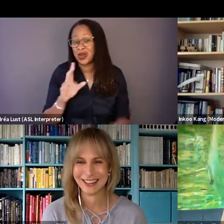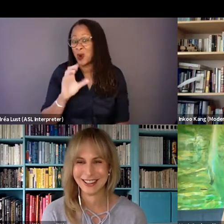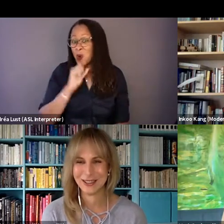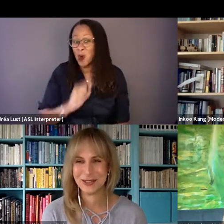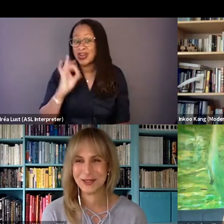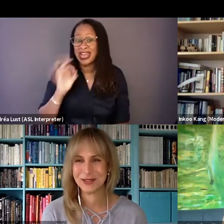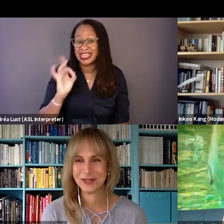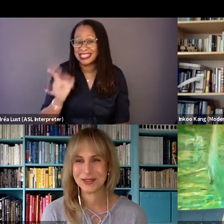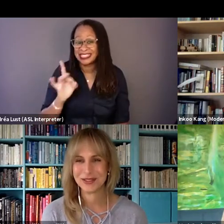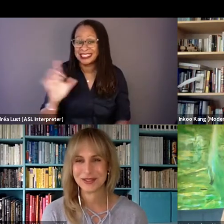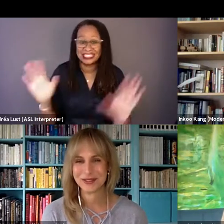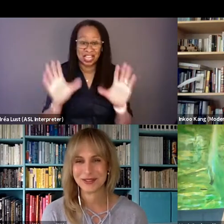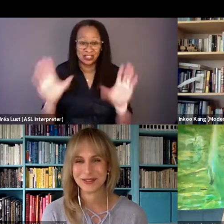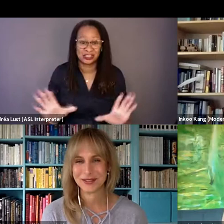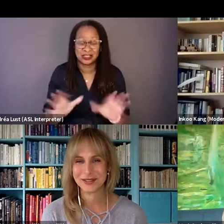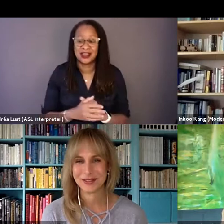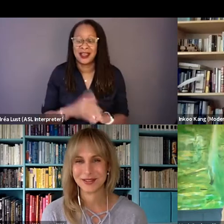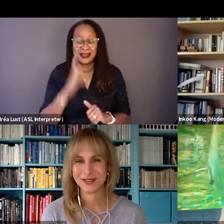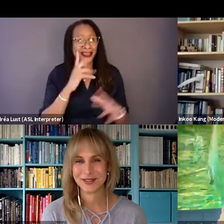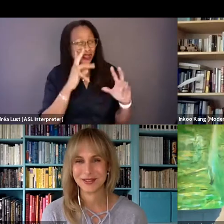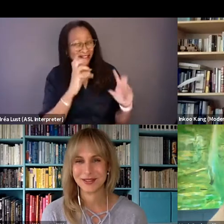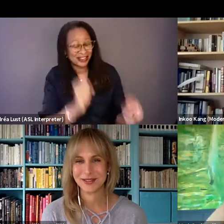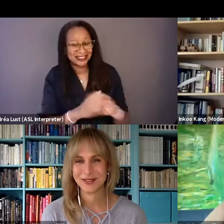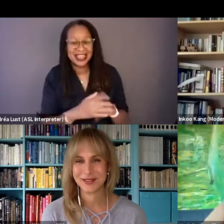I mean, it would have been fascinating, but it also really, I did make the joke once